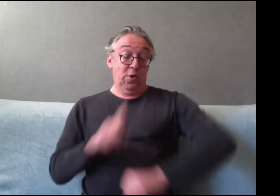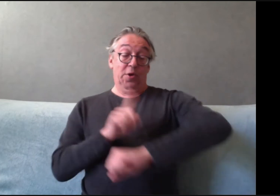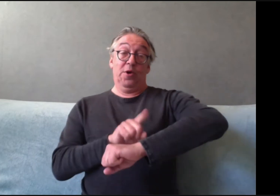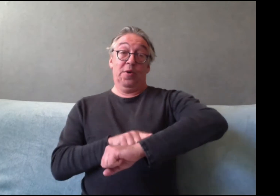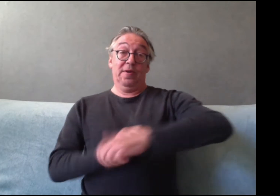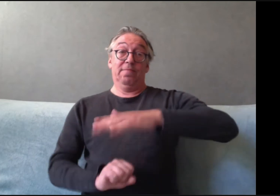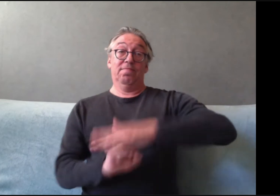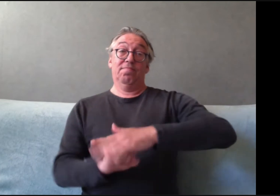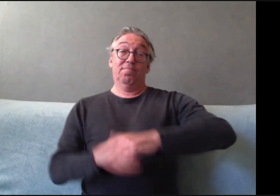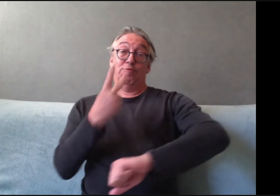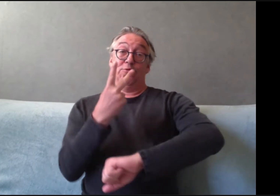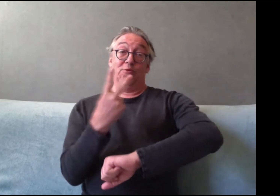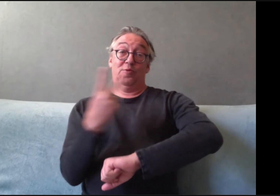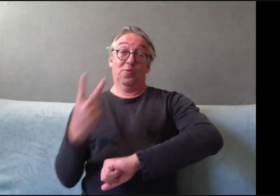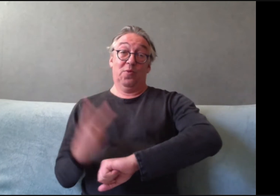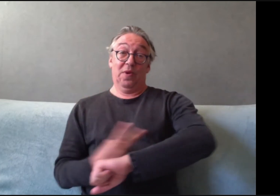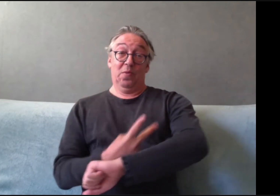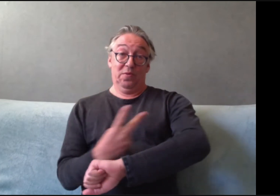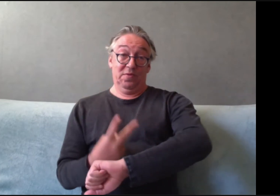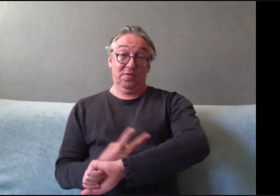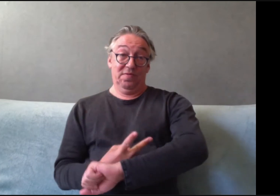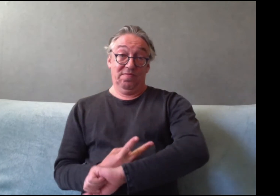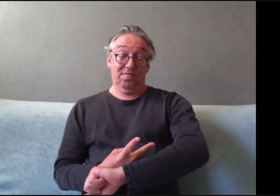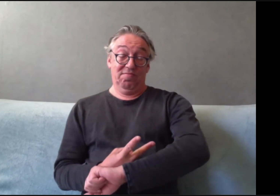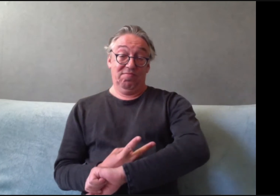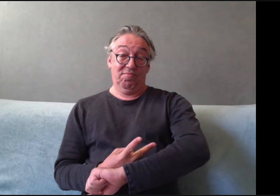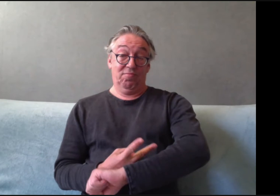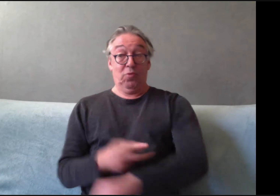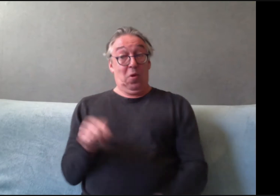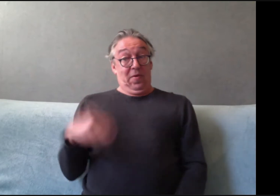We already received some questions which I'll present at the end.